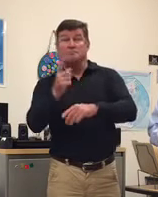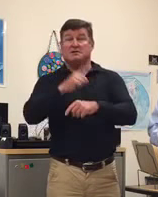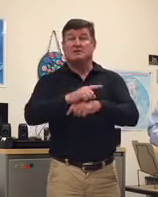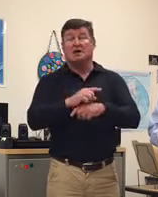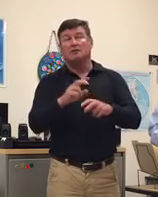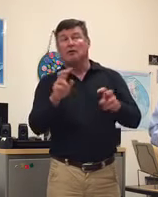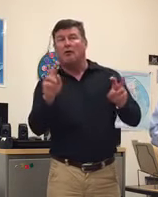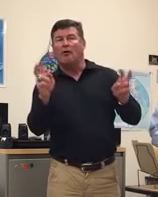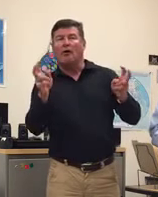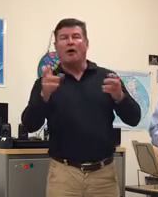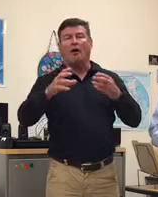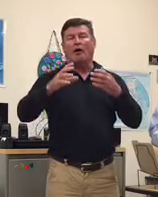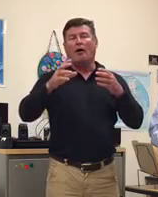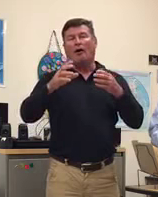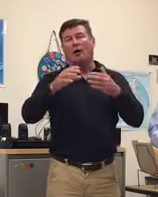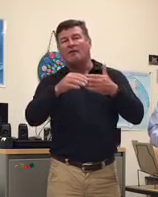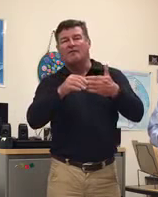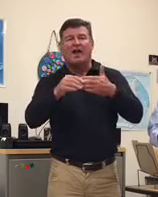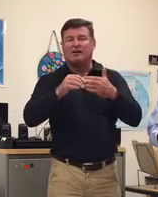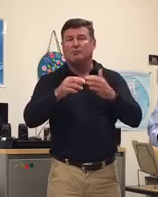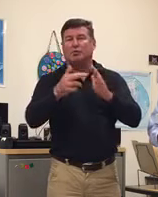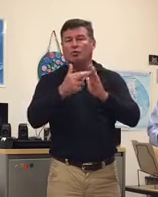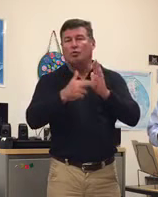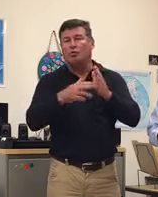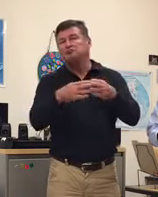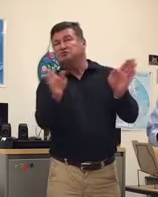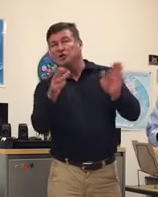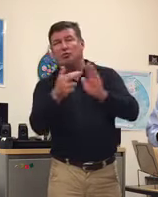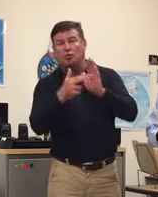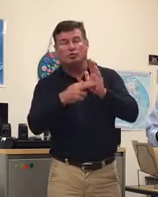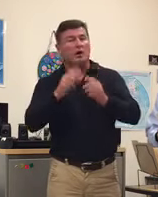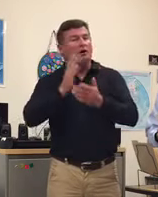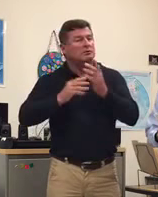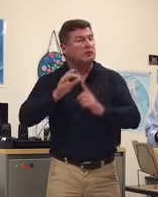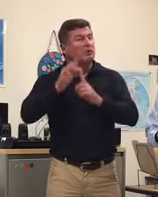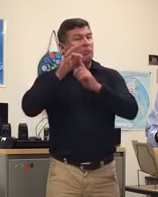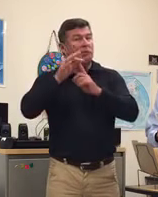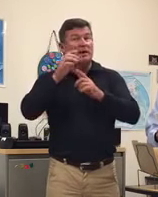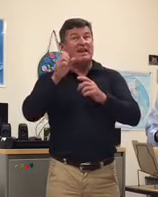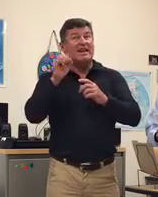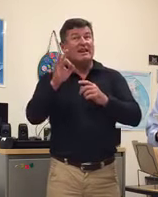So the 45 school business days is a general rule, but there are some exceptions when it comes